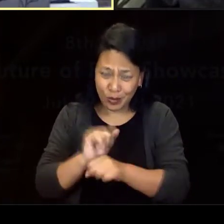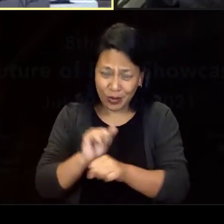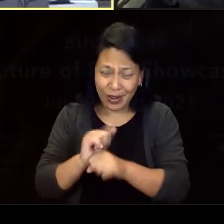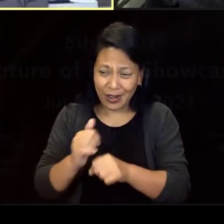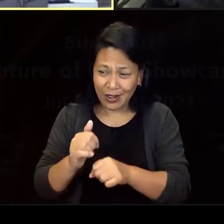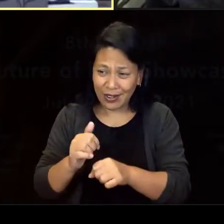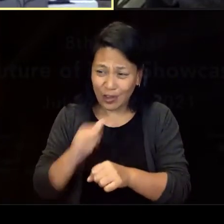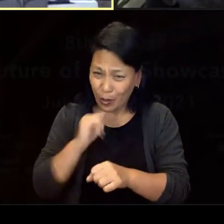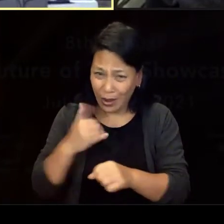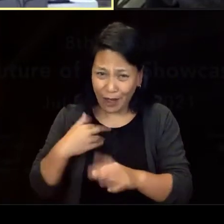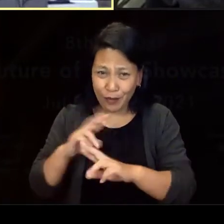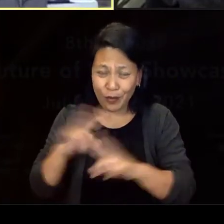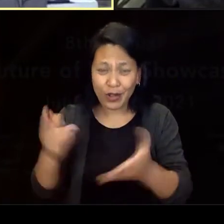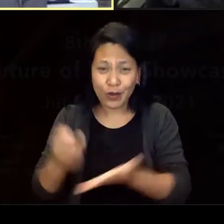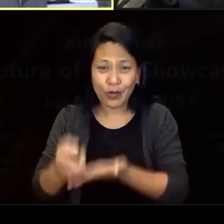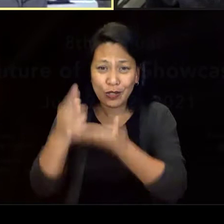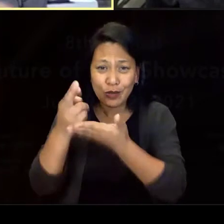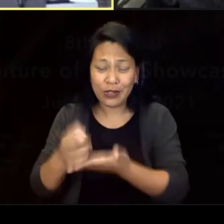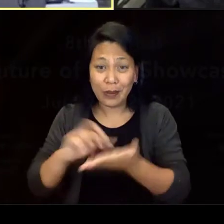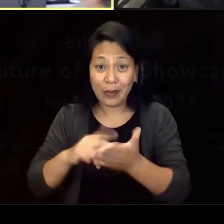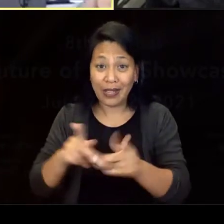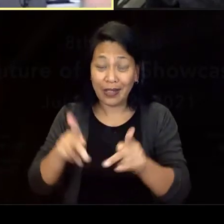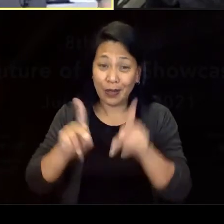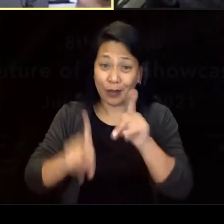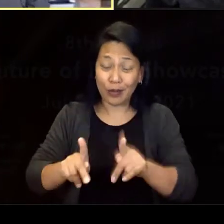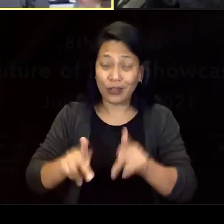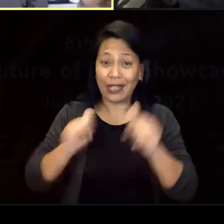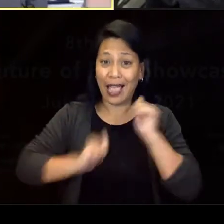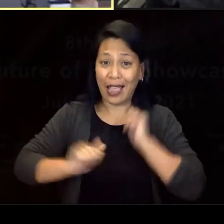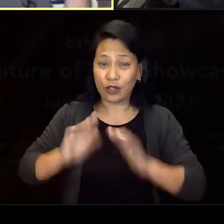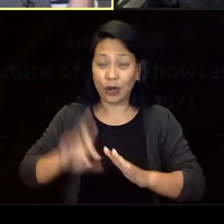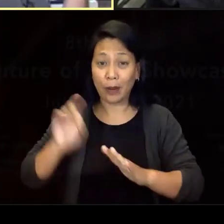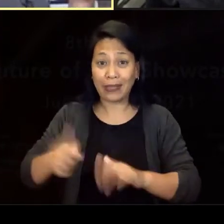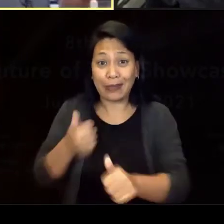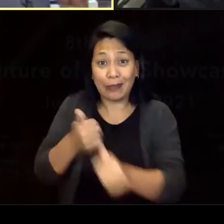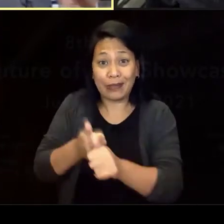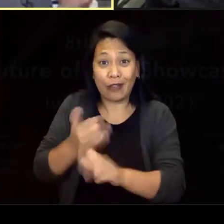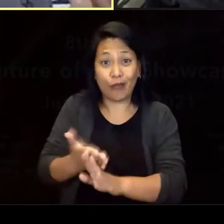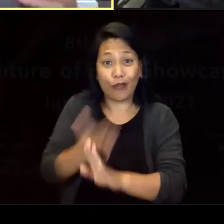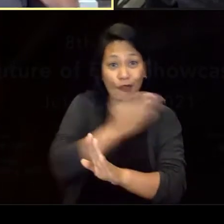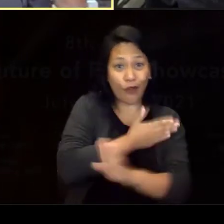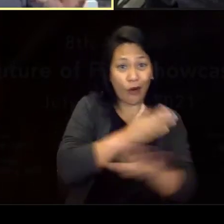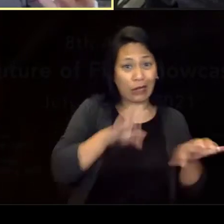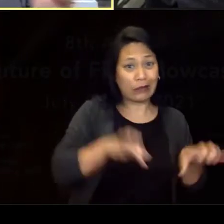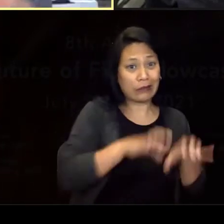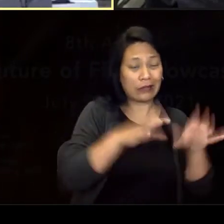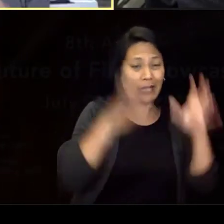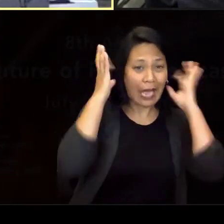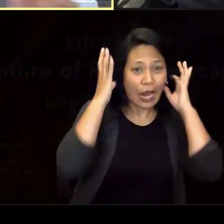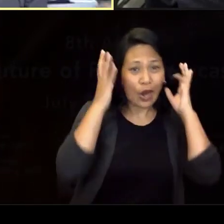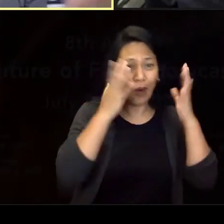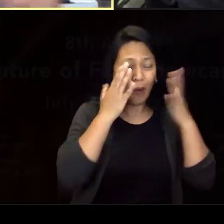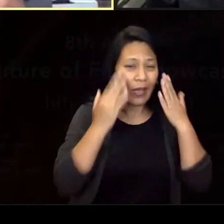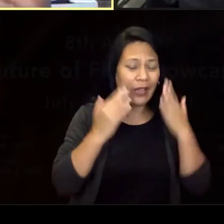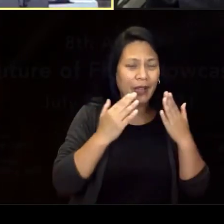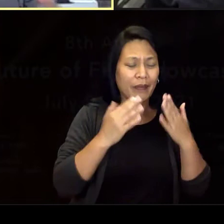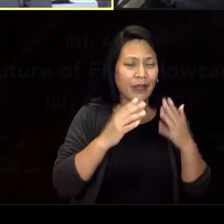And come ready and it's not like it's, that could be fine if say they were compensated for that time.